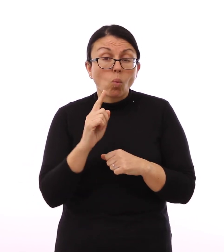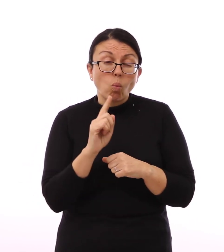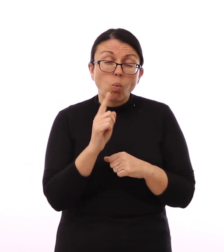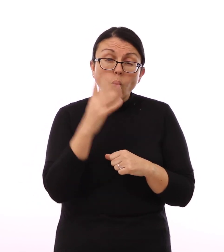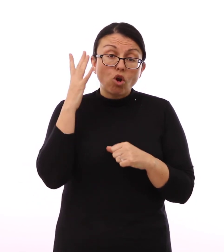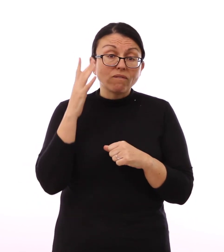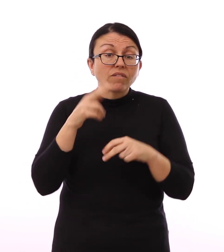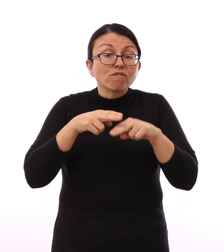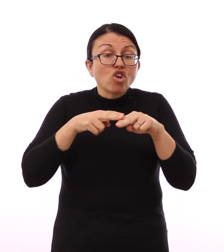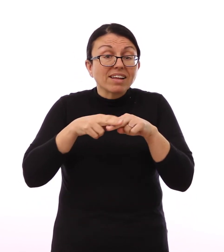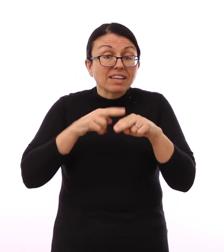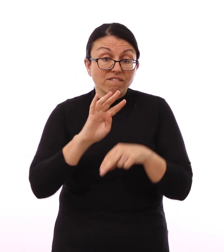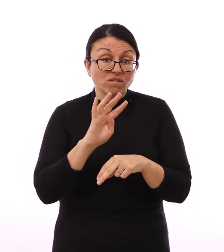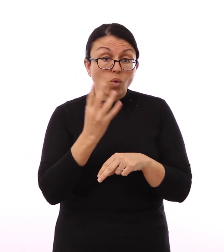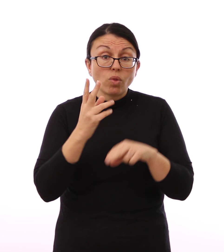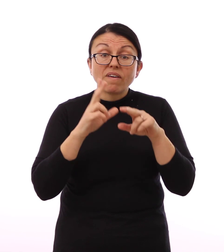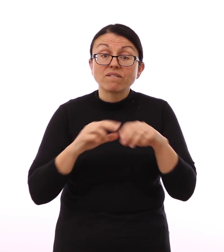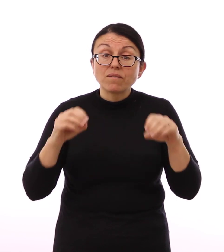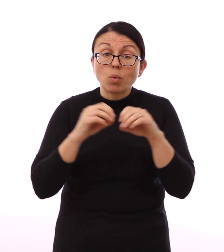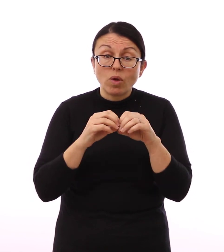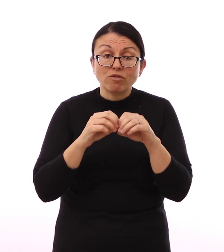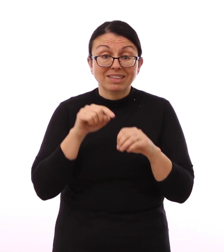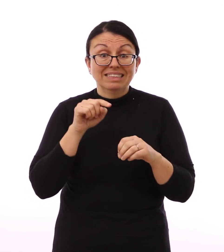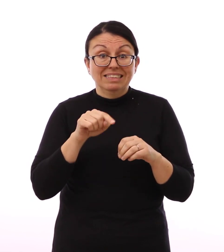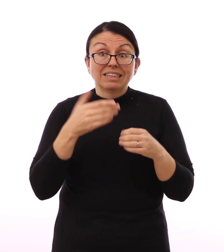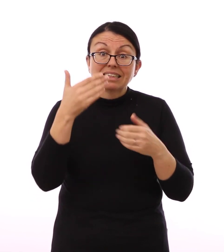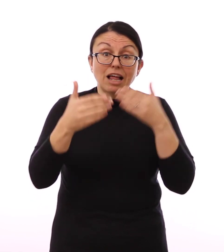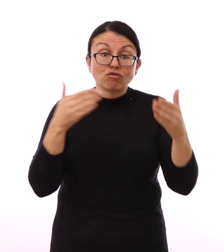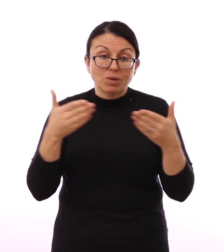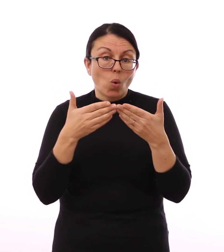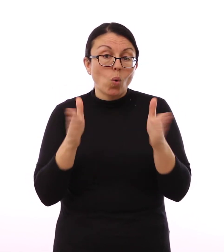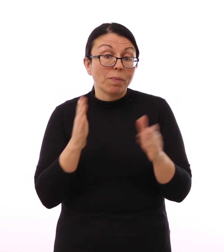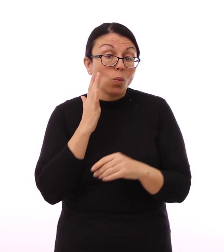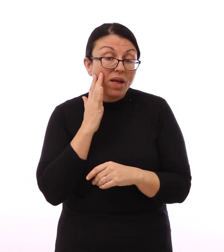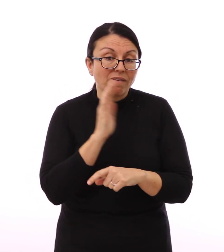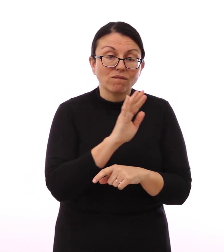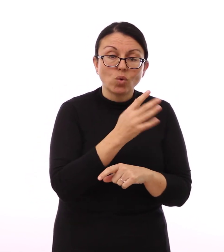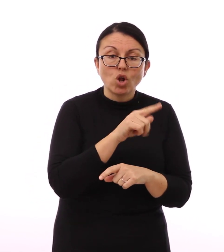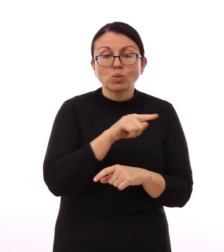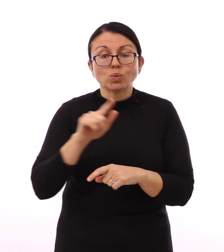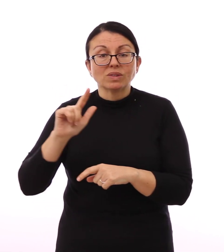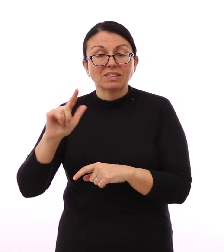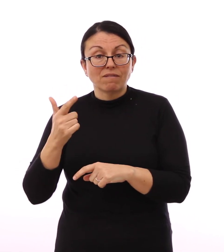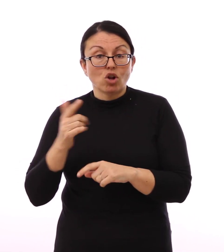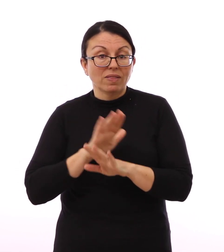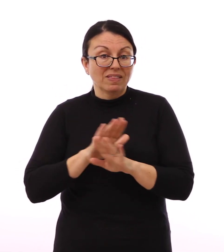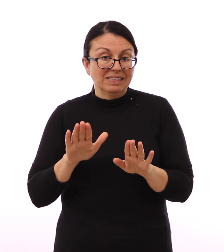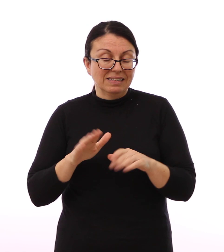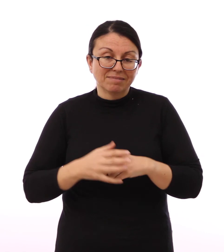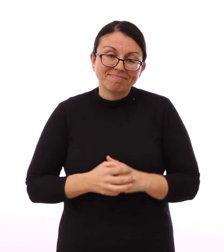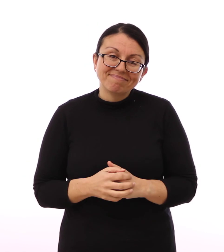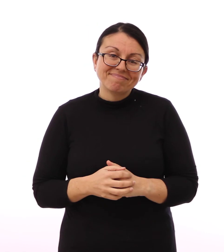On Friday 4th February the gallery will be open 4 – 7pm only